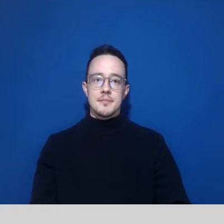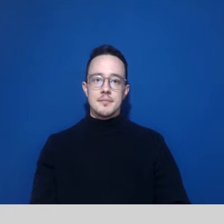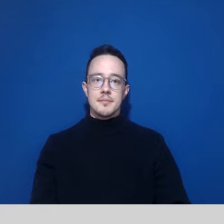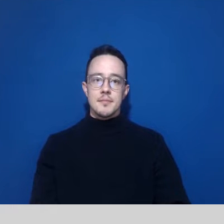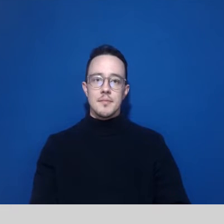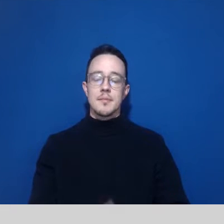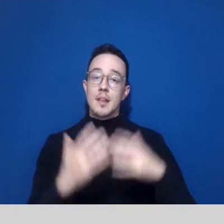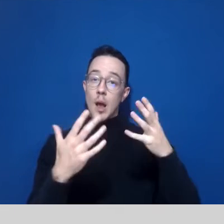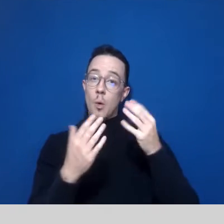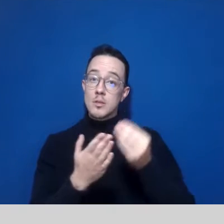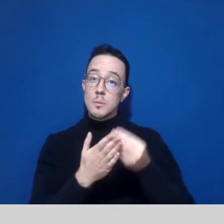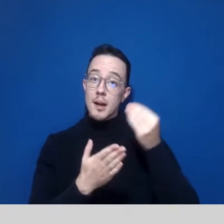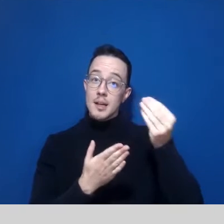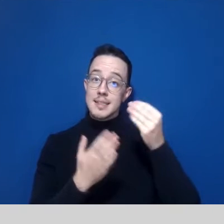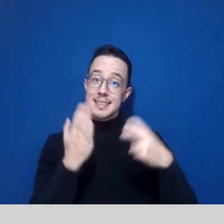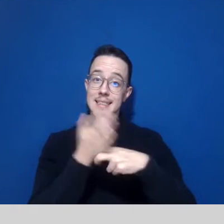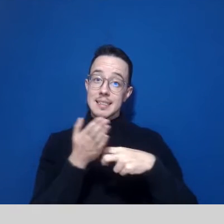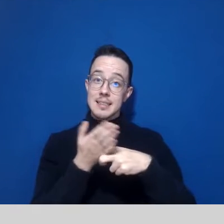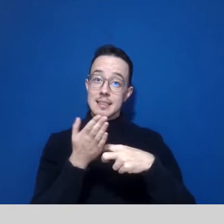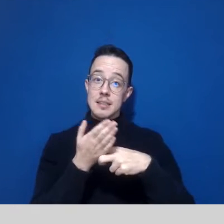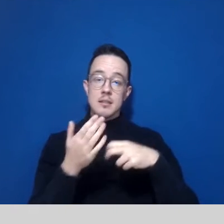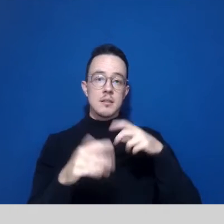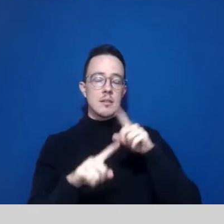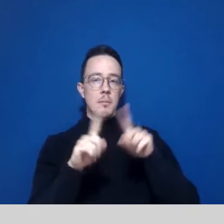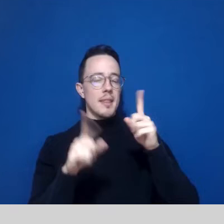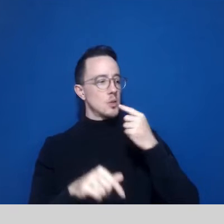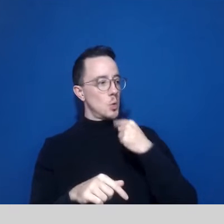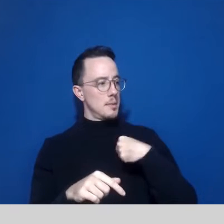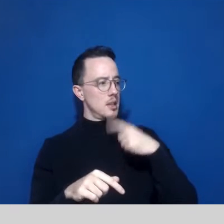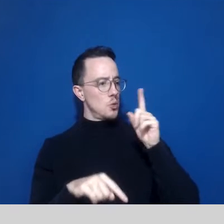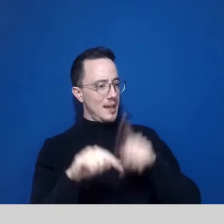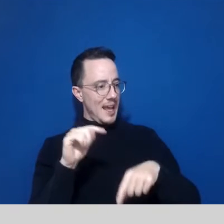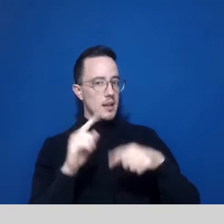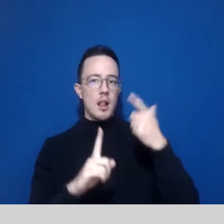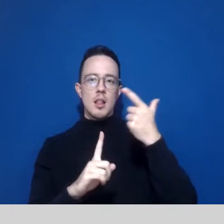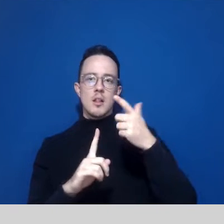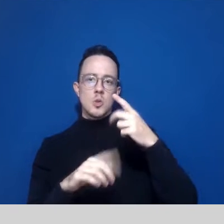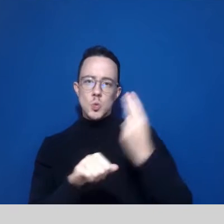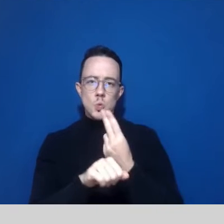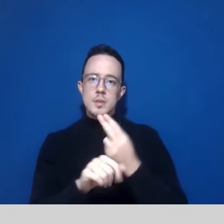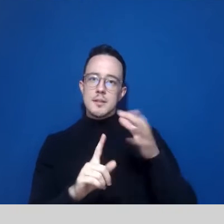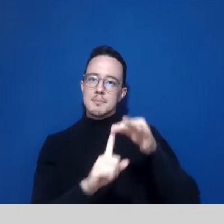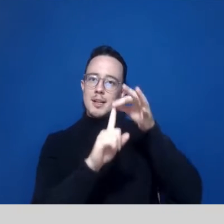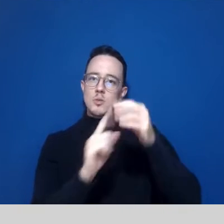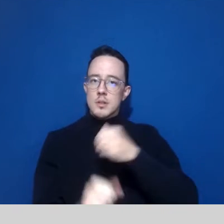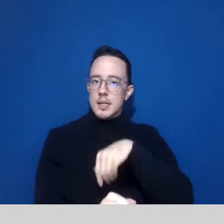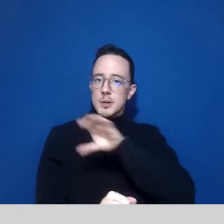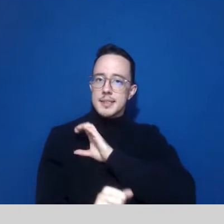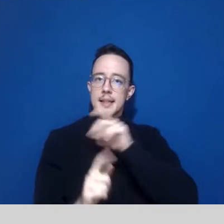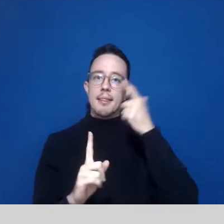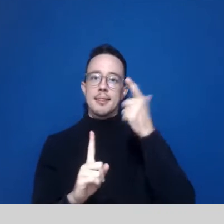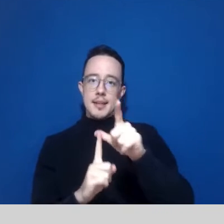in Germany, where I wanted to buy a ticket. And they told me, you can only enter letters